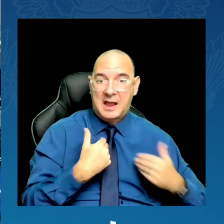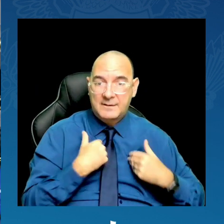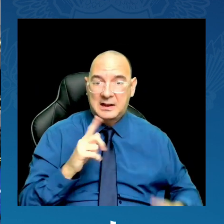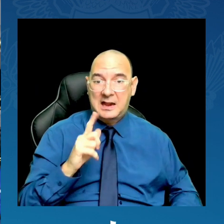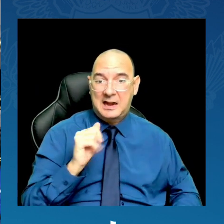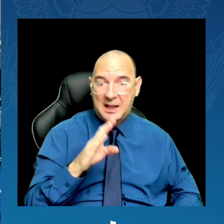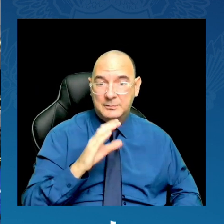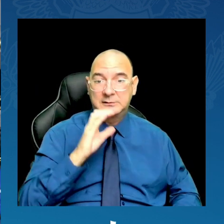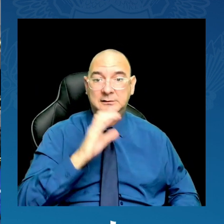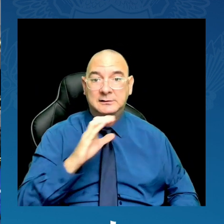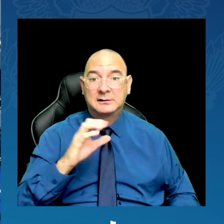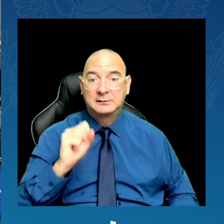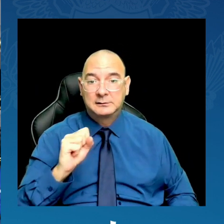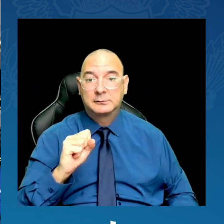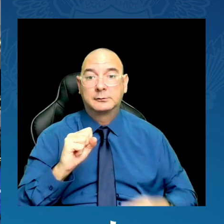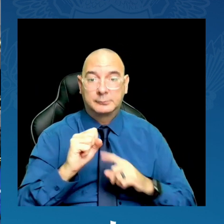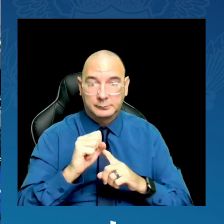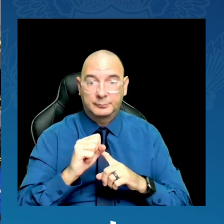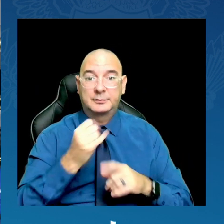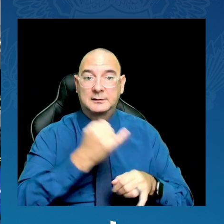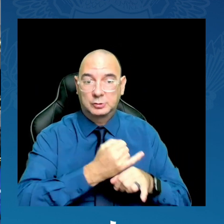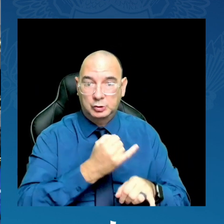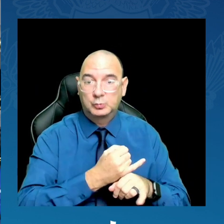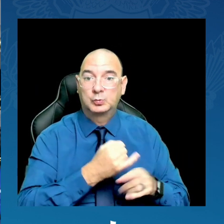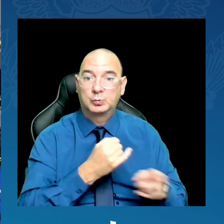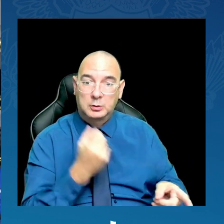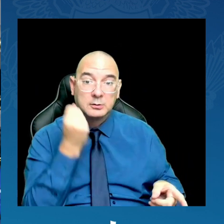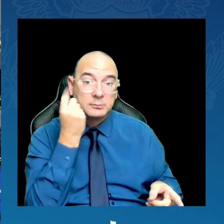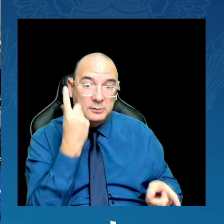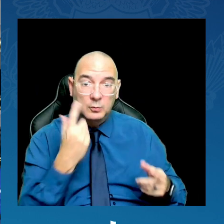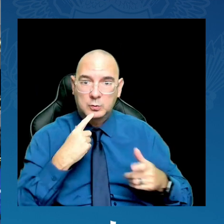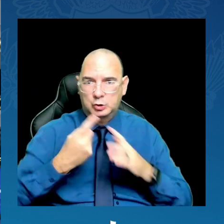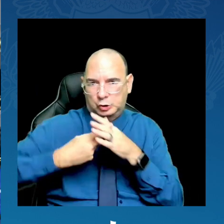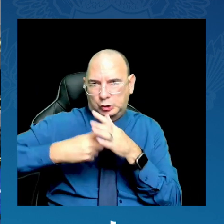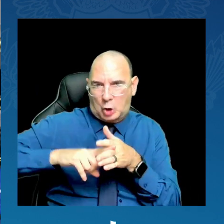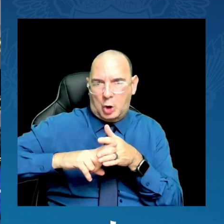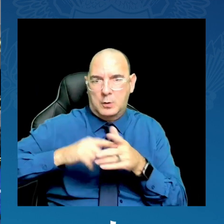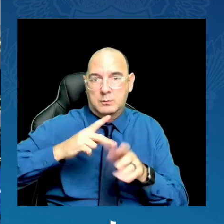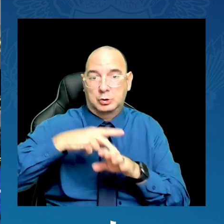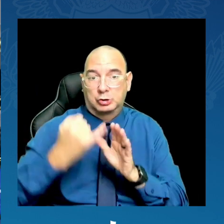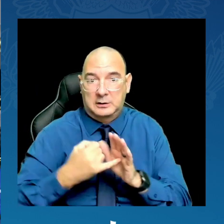is launching a project focused on stem cell biology to the. International Space Station next year.